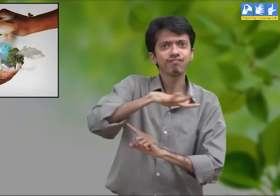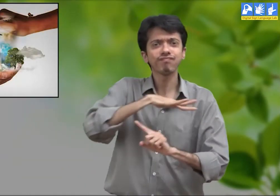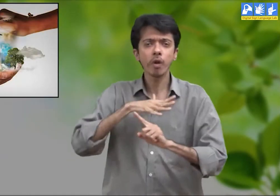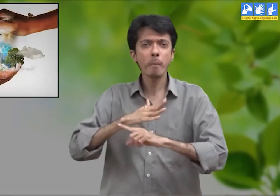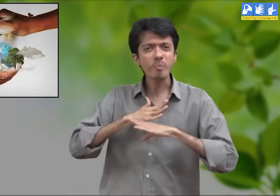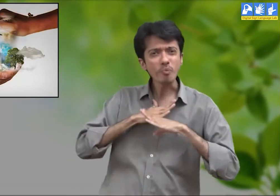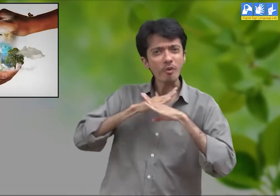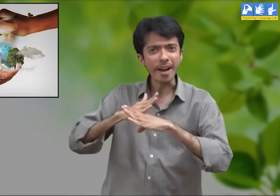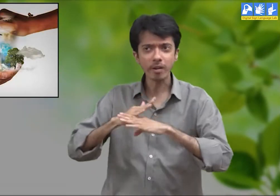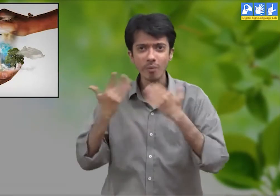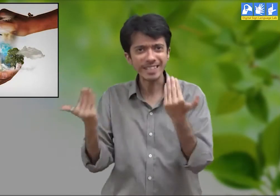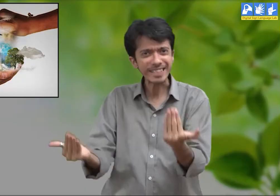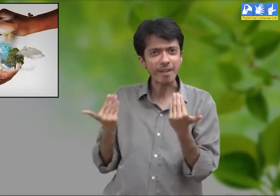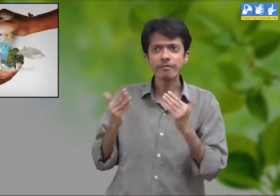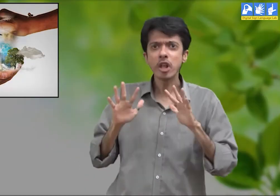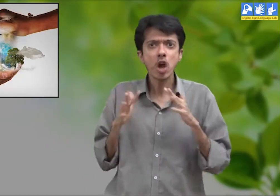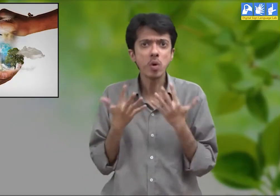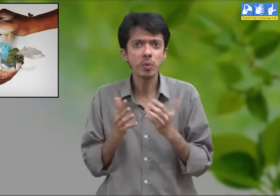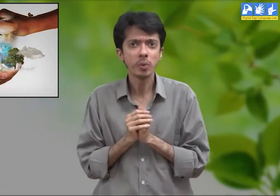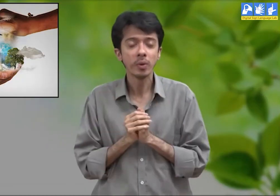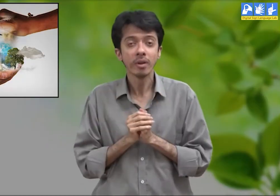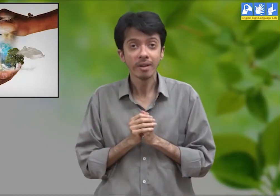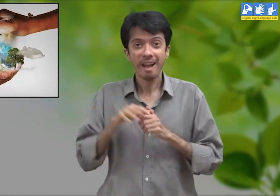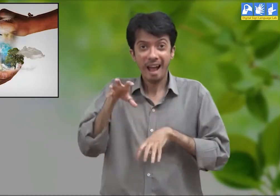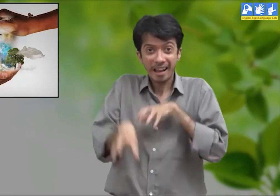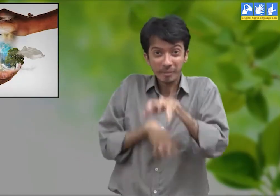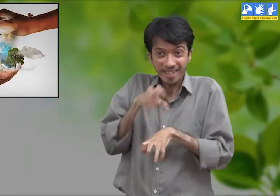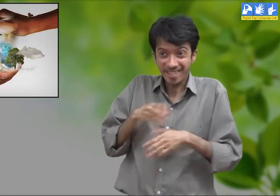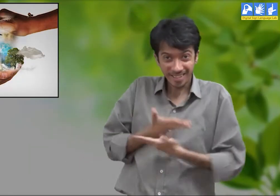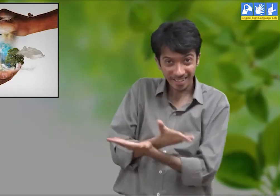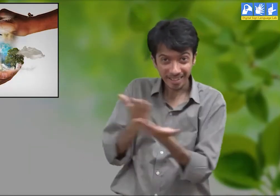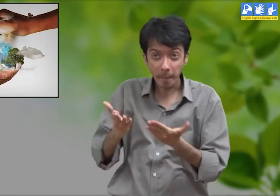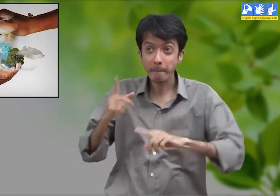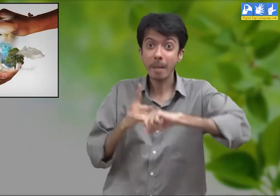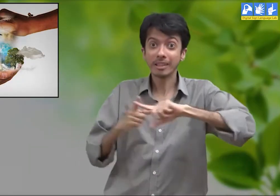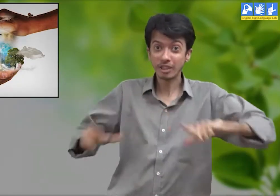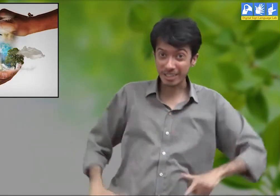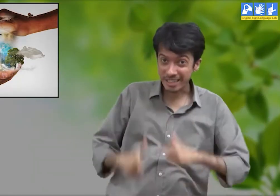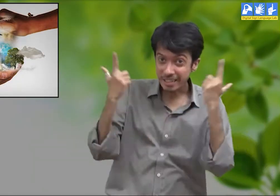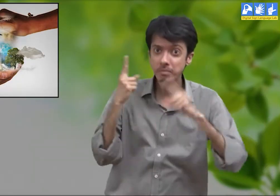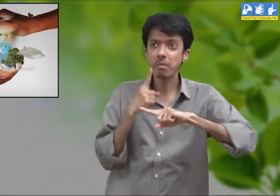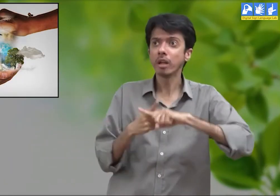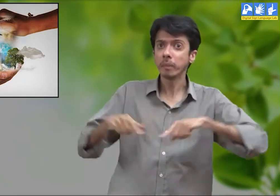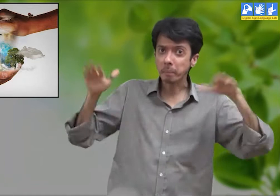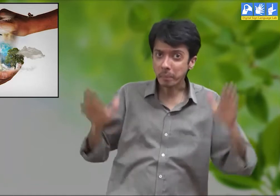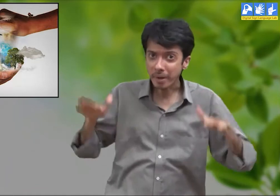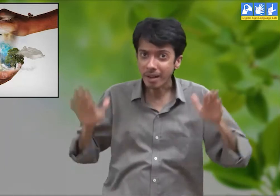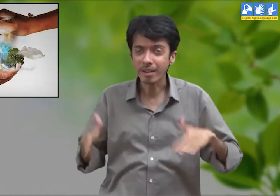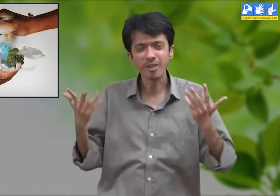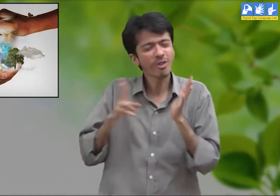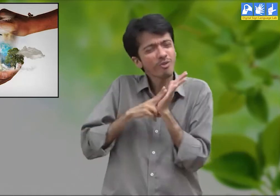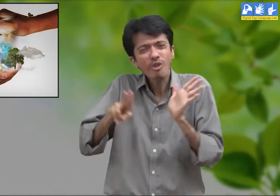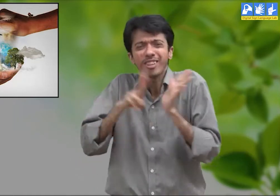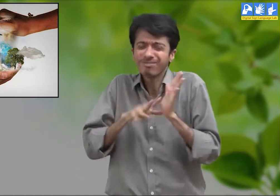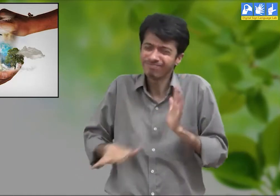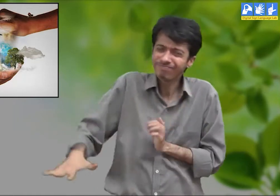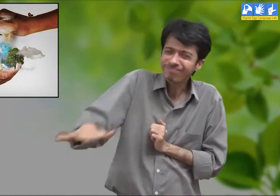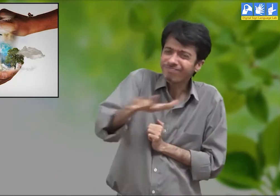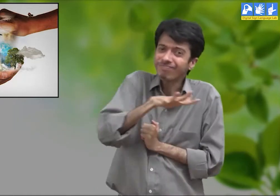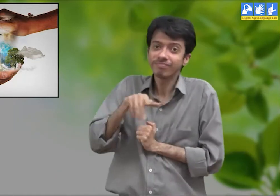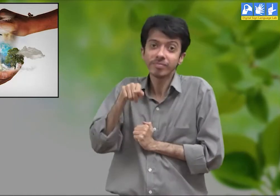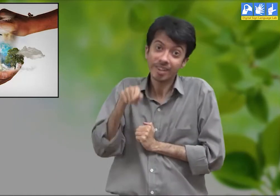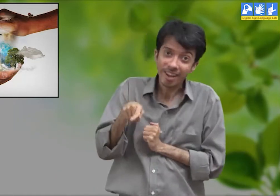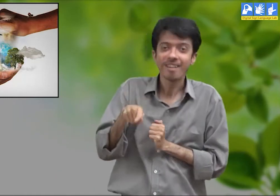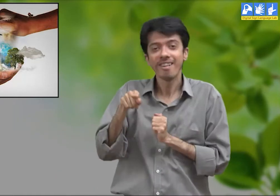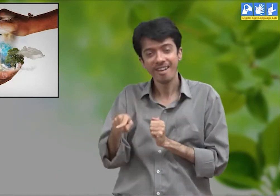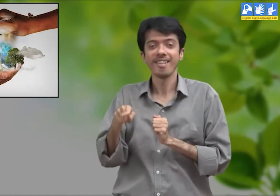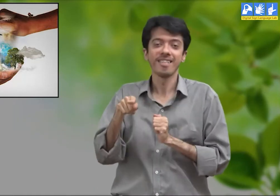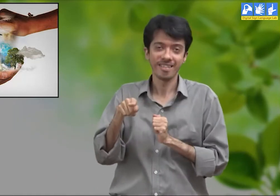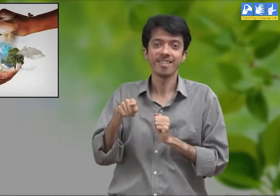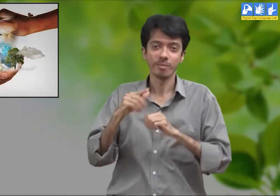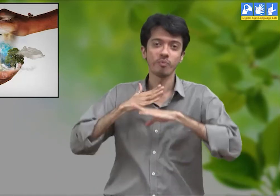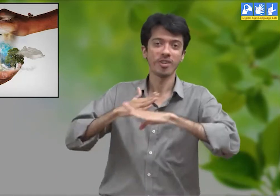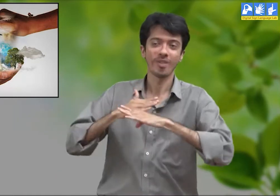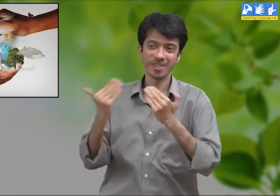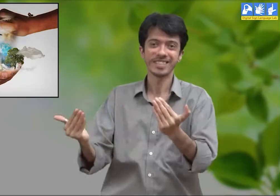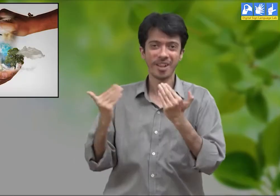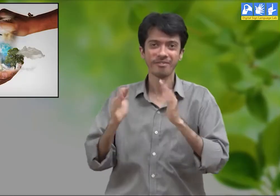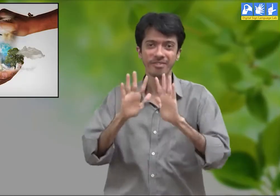Supporting and protecting natural resources such as forests and wildlife.